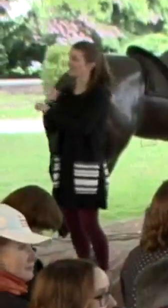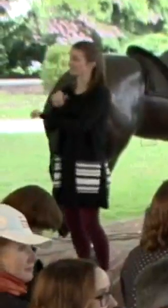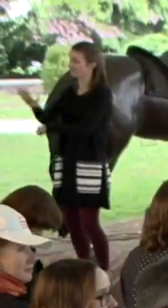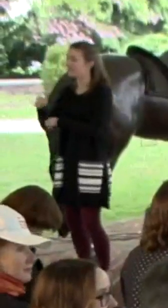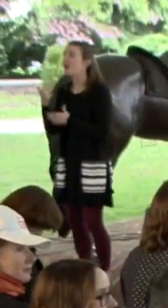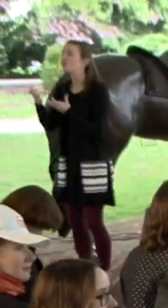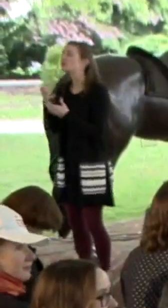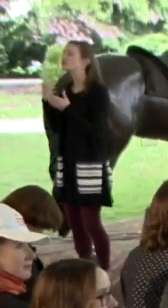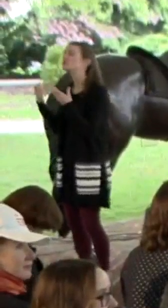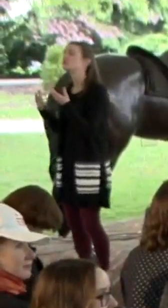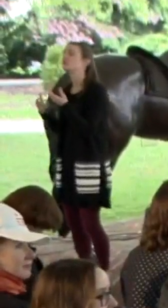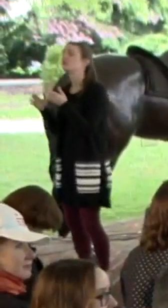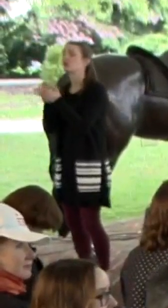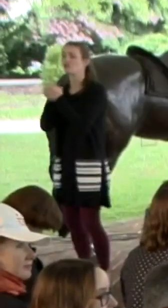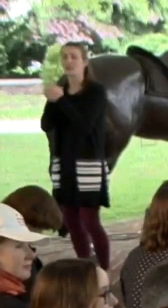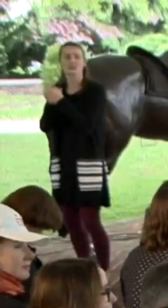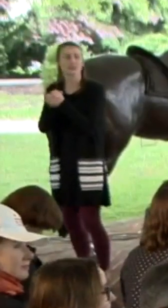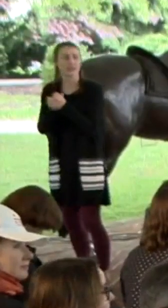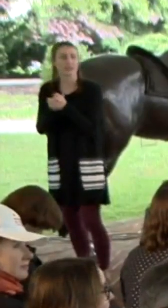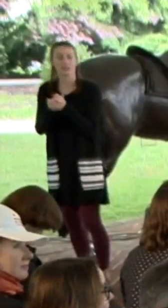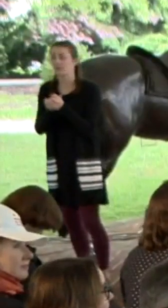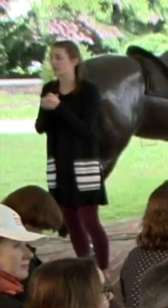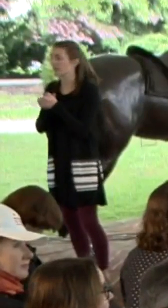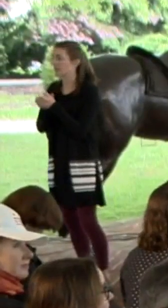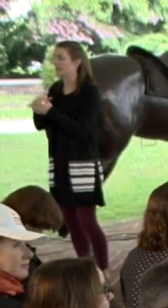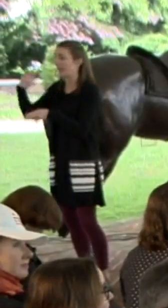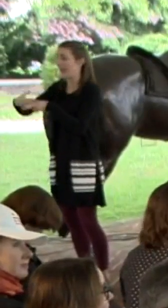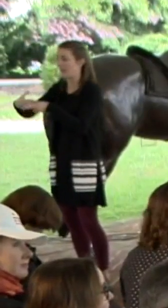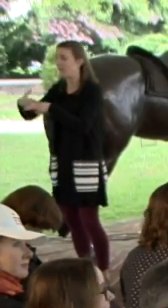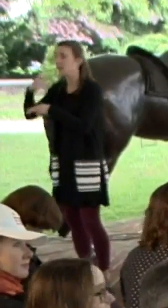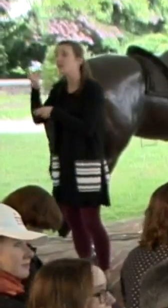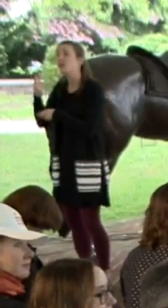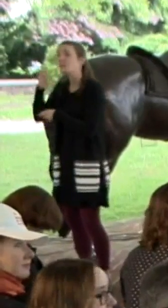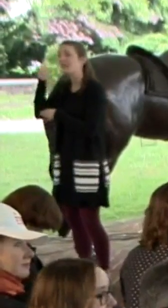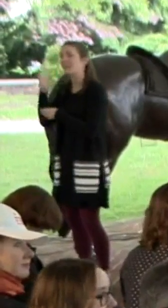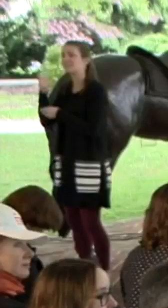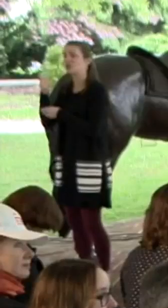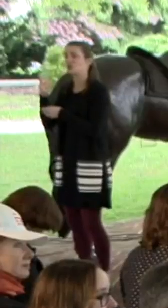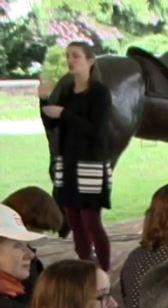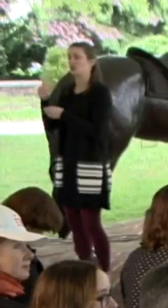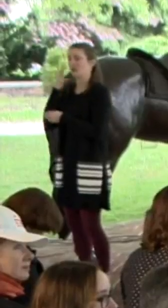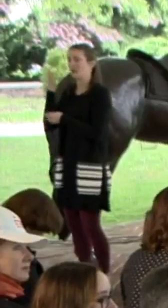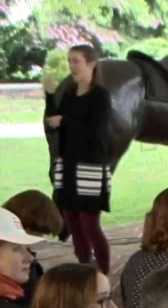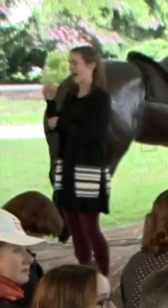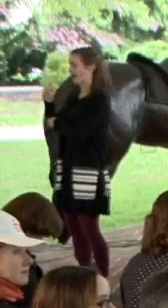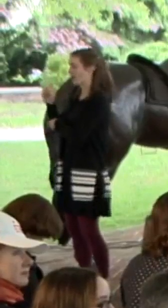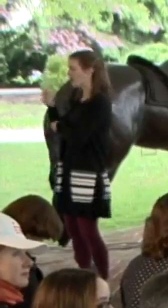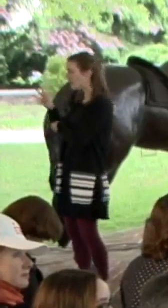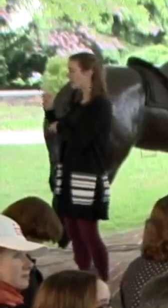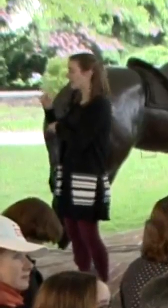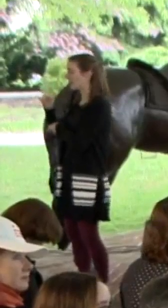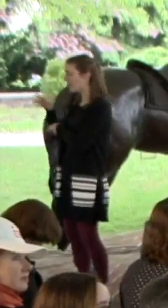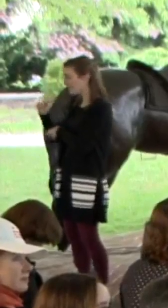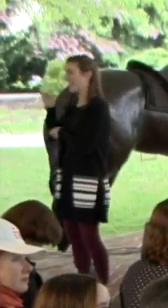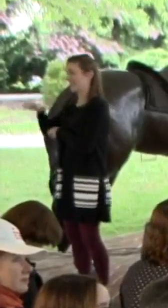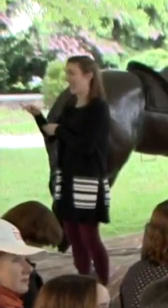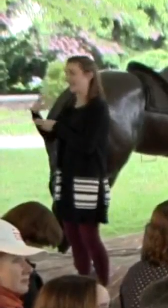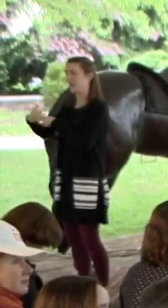WHEN I GOT INVOLVED IN THIS MOVEMENT MY HAIR WAS BLACK AND NOW IT IS GRAY BUT WE'RE STILL FIGHTING, OKAY?